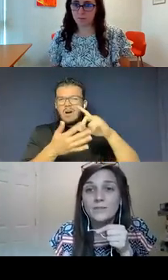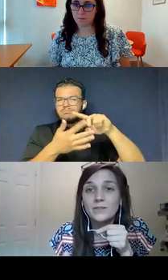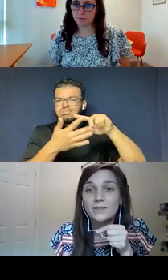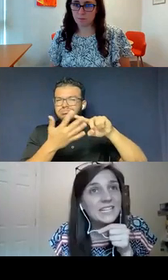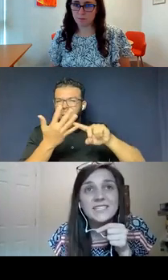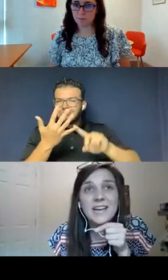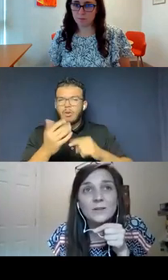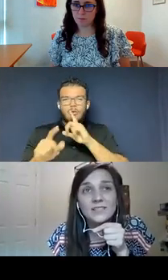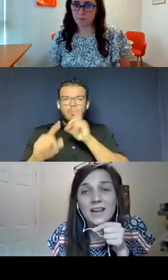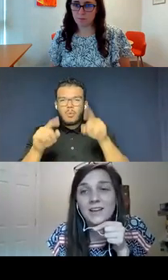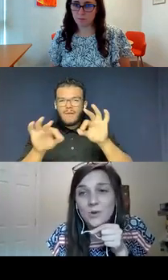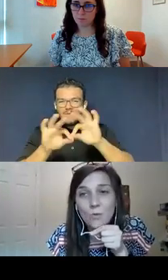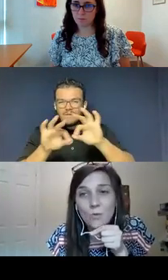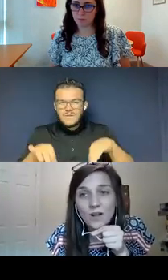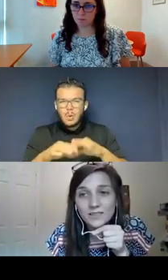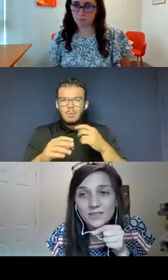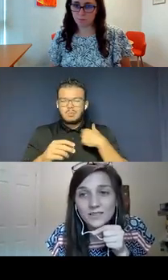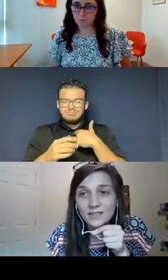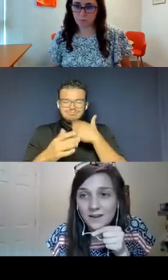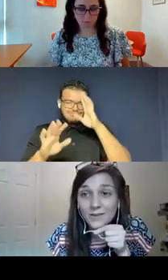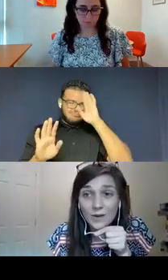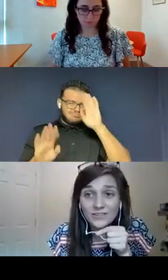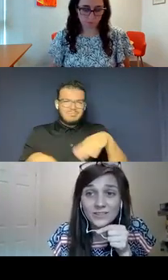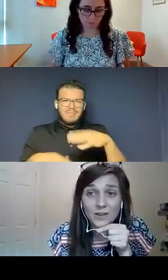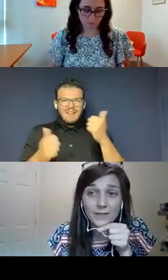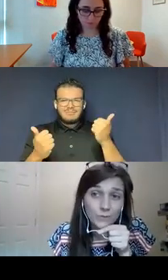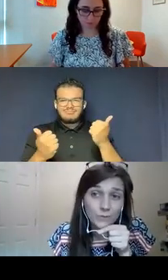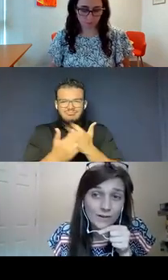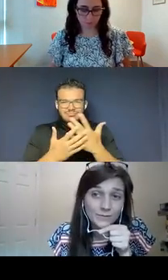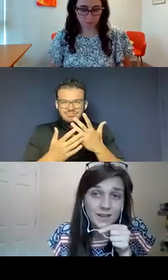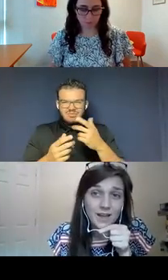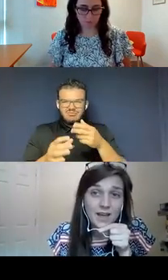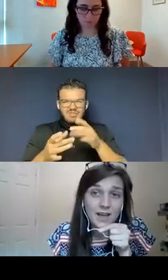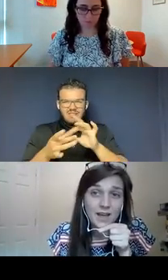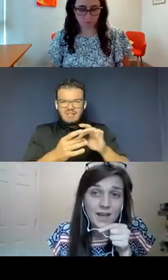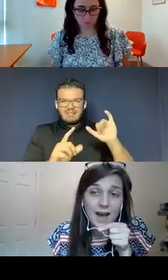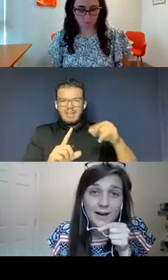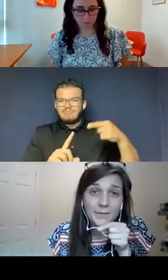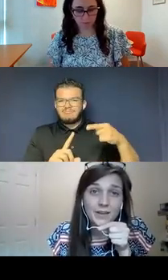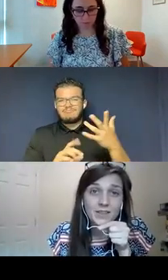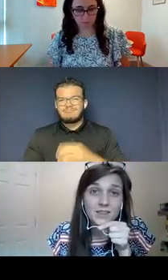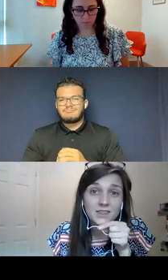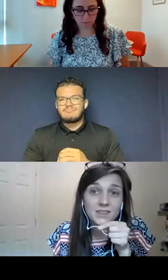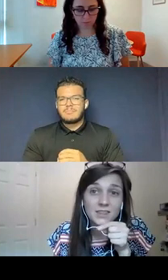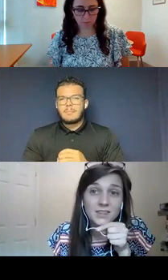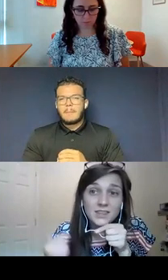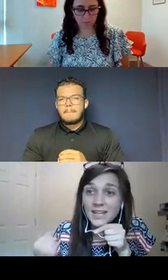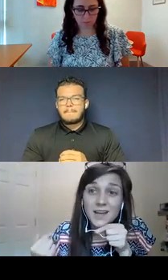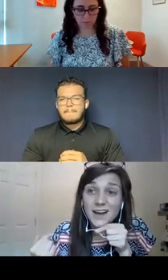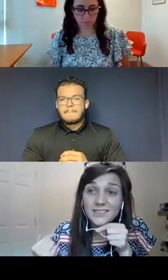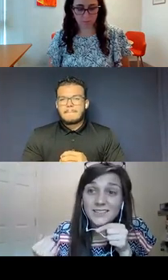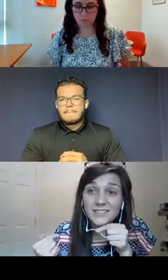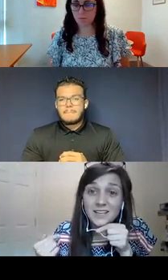all of the ins and outs and nuances of the questions on the forms. That's us.